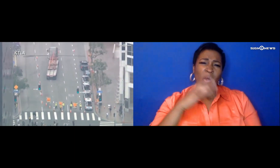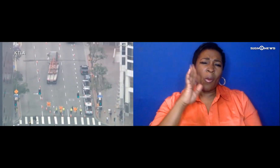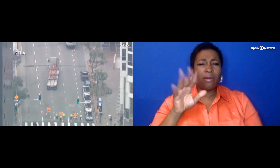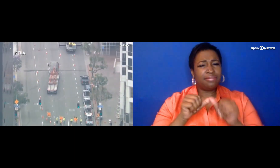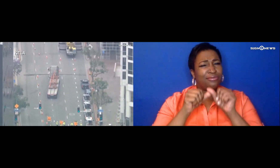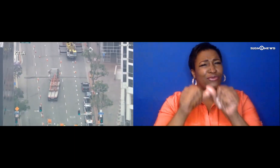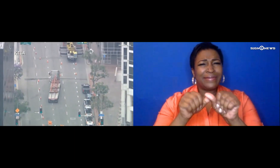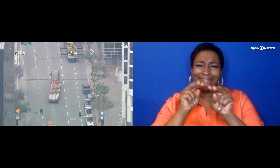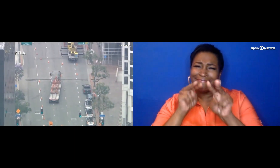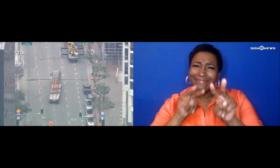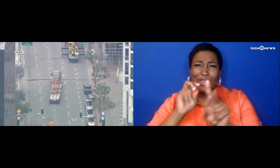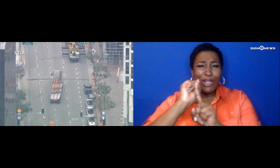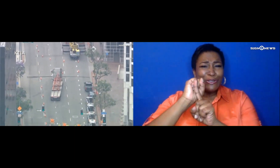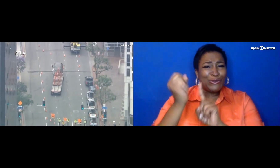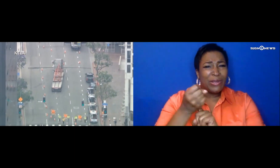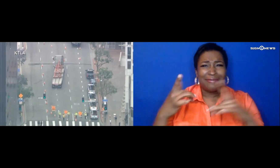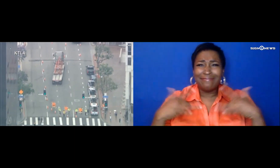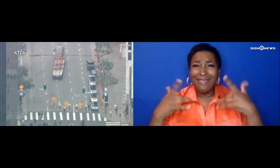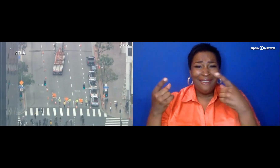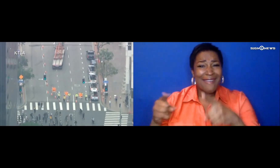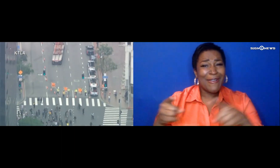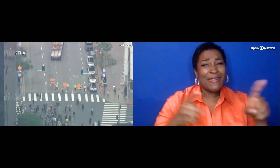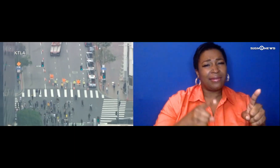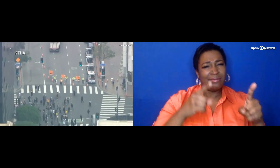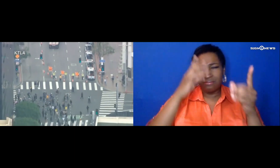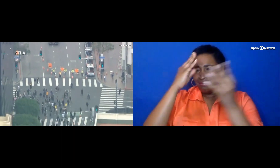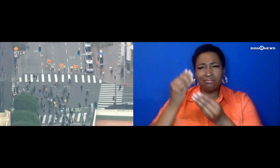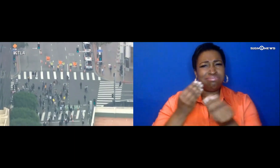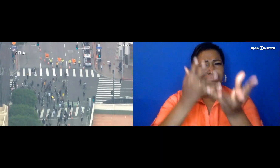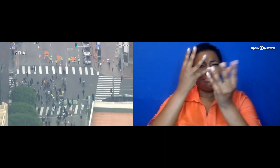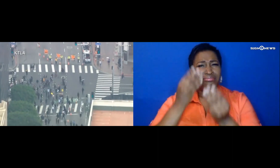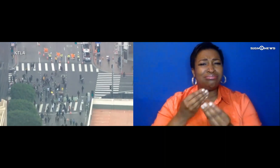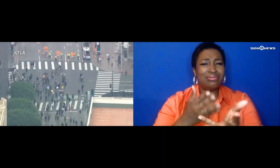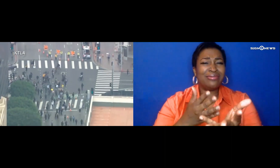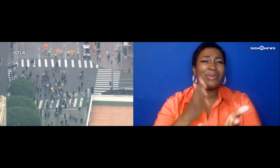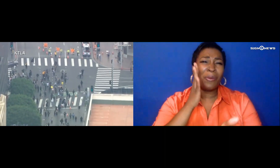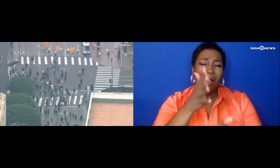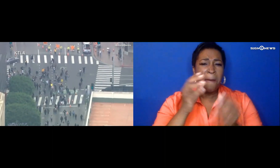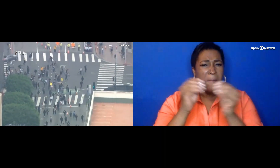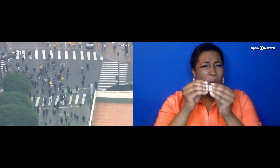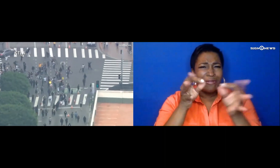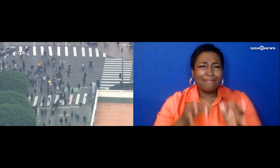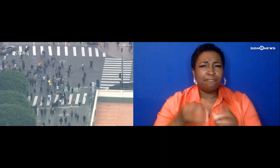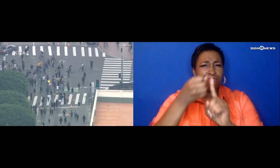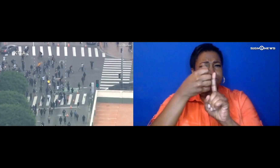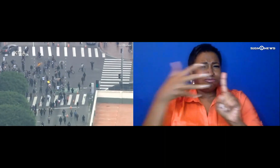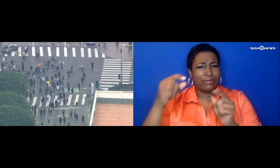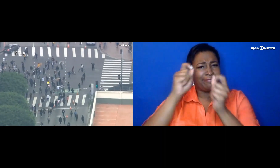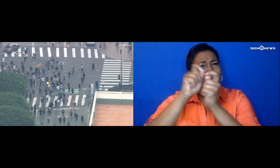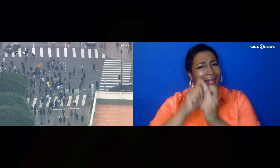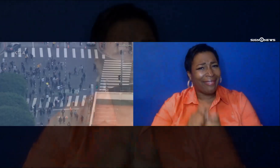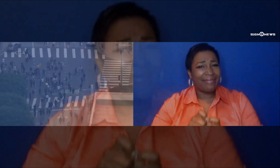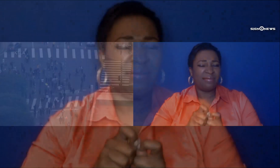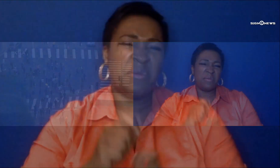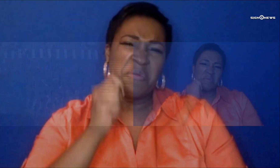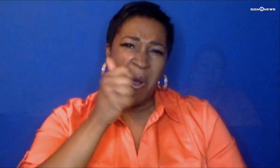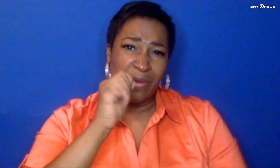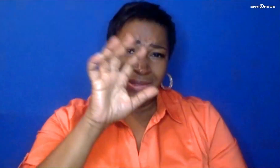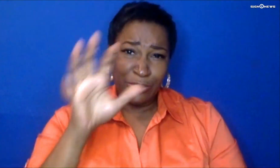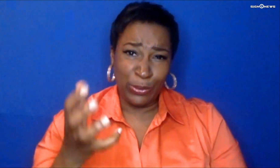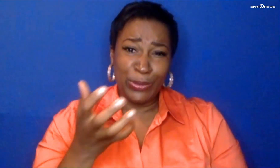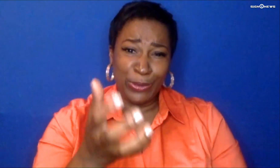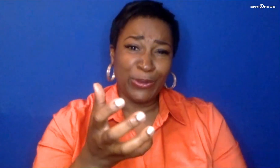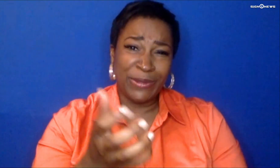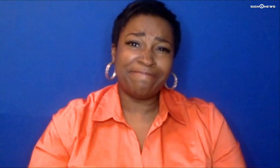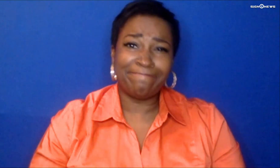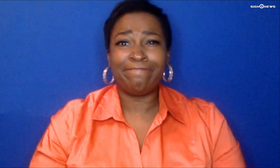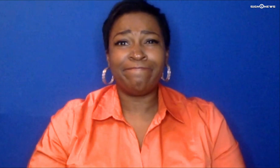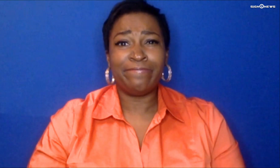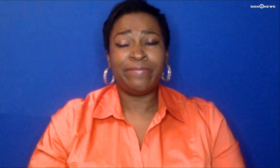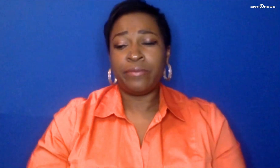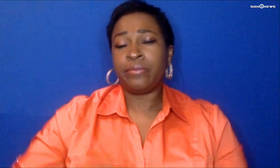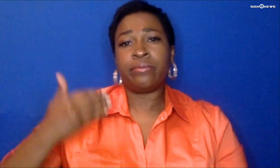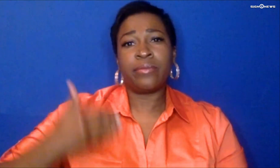We will continue to monitor the situation and bring you more details in tomorrow's newscast.